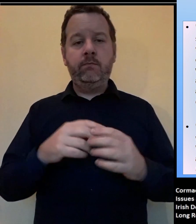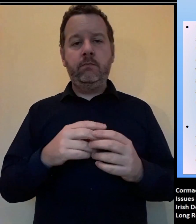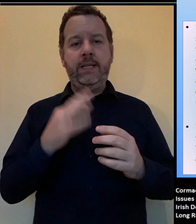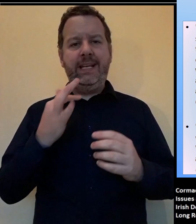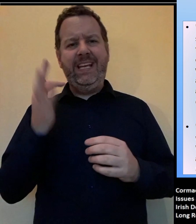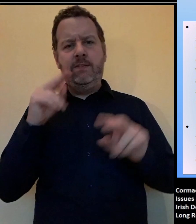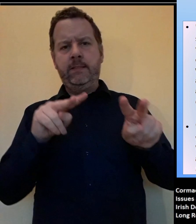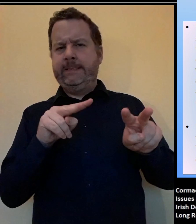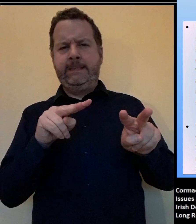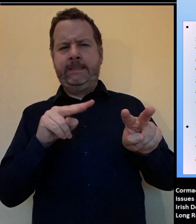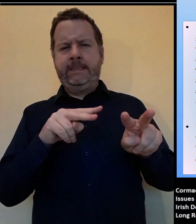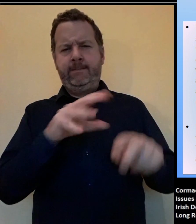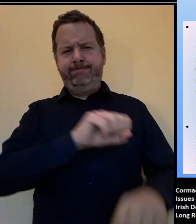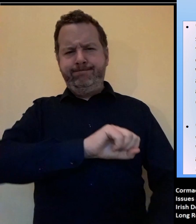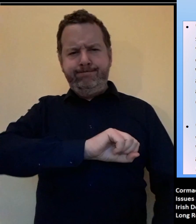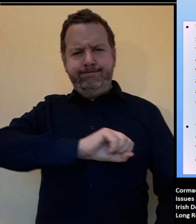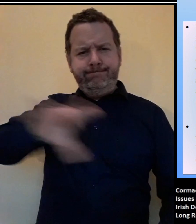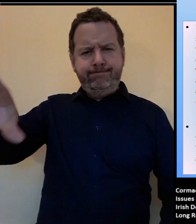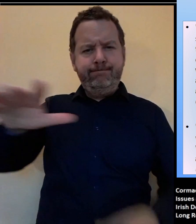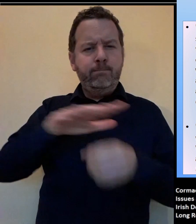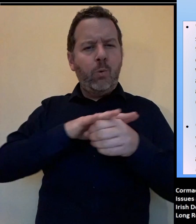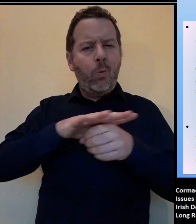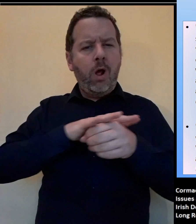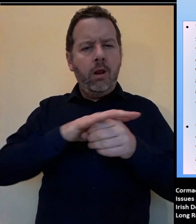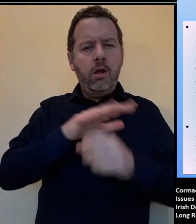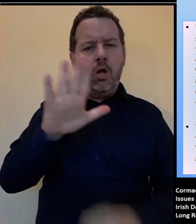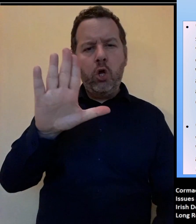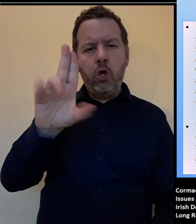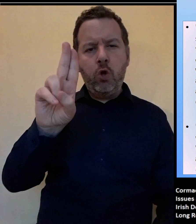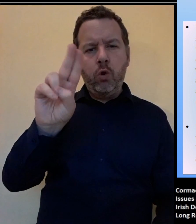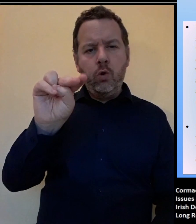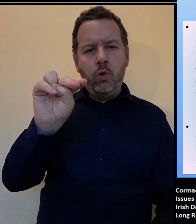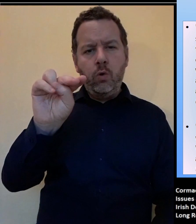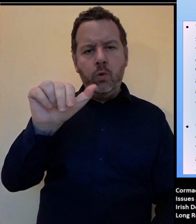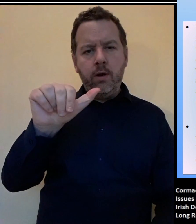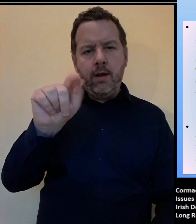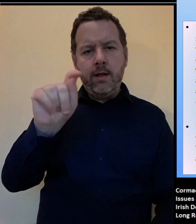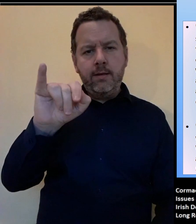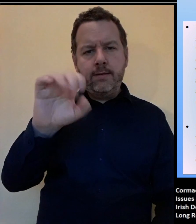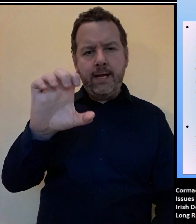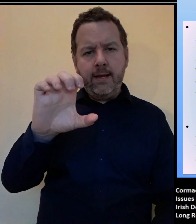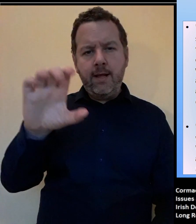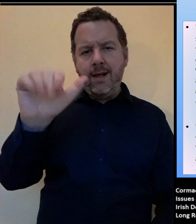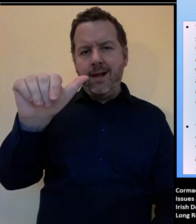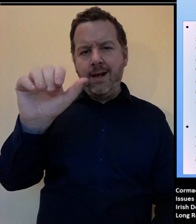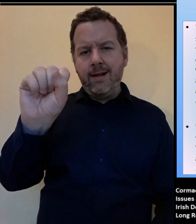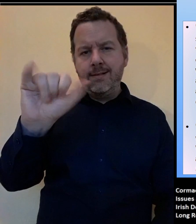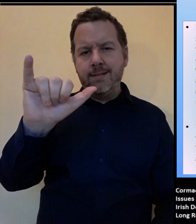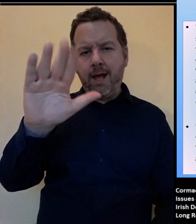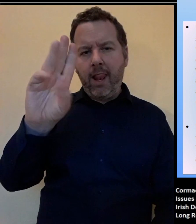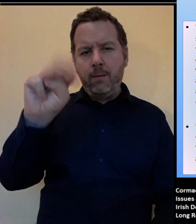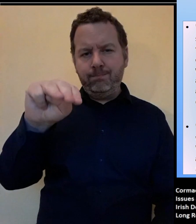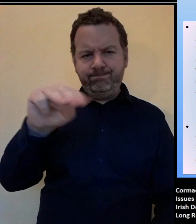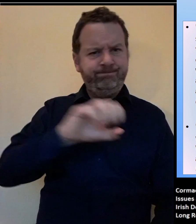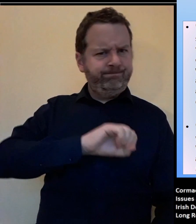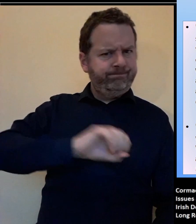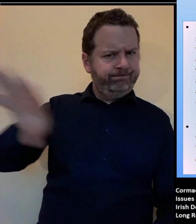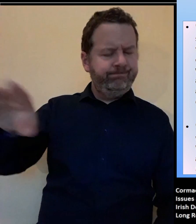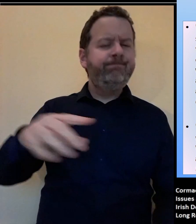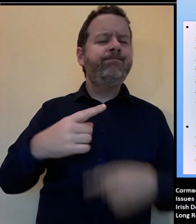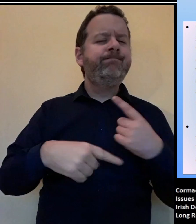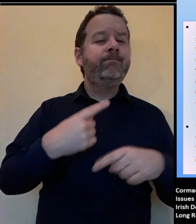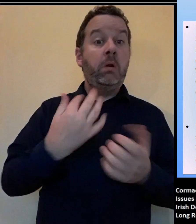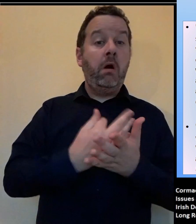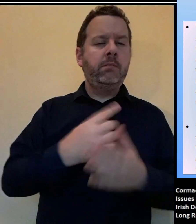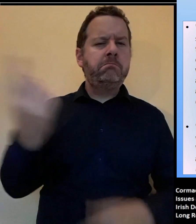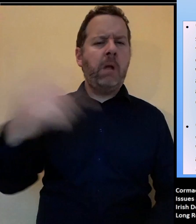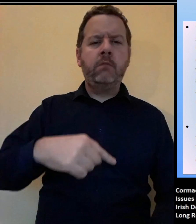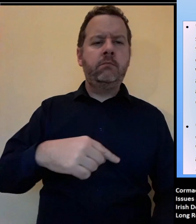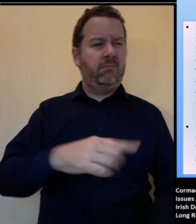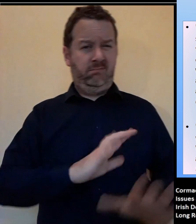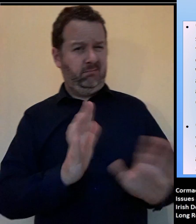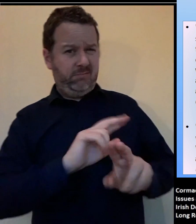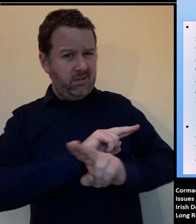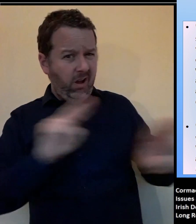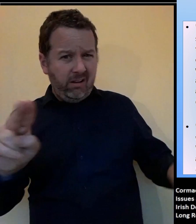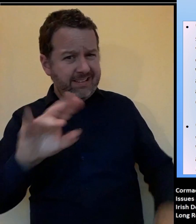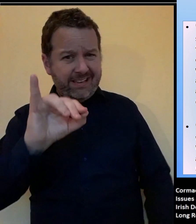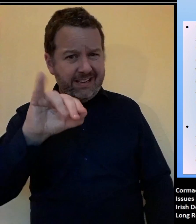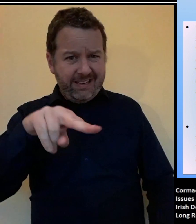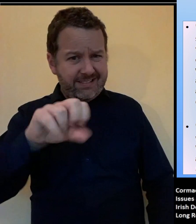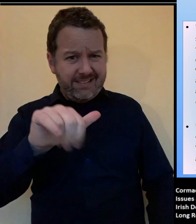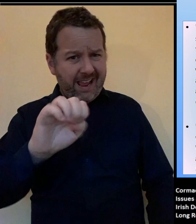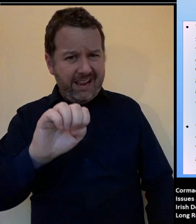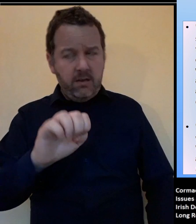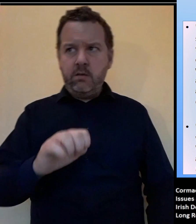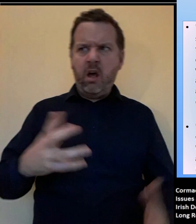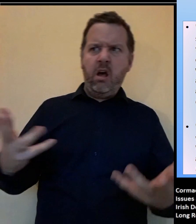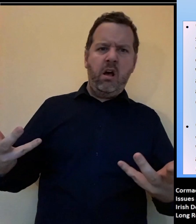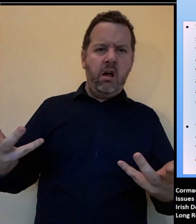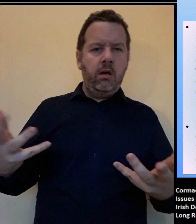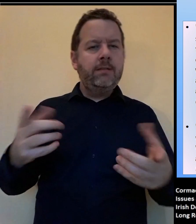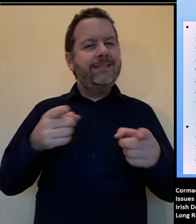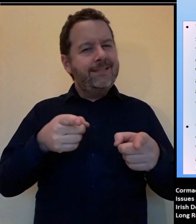They could be committed to the local lunatic asylum but would often be sent back as 'not insane'.